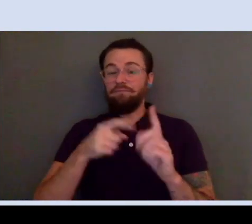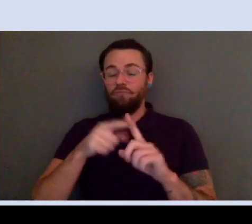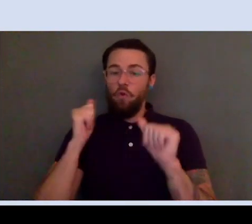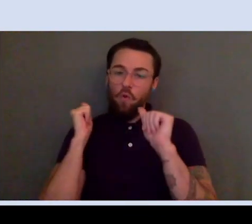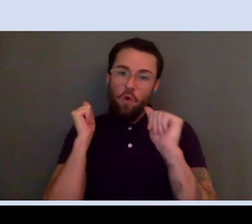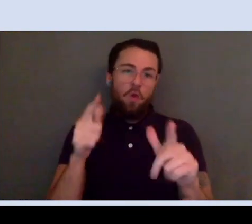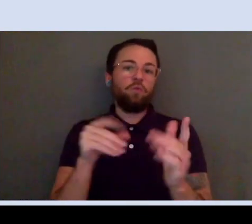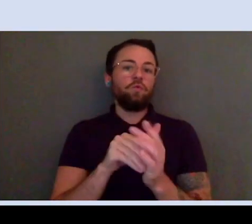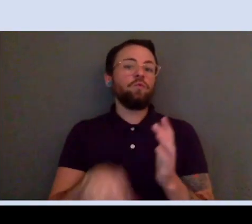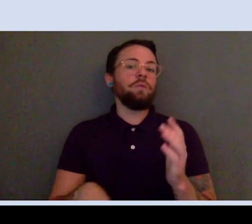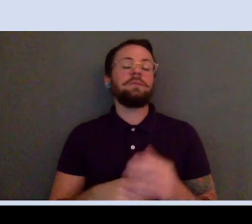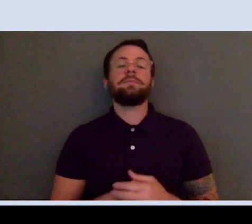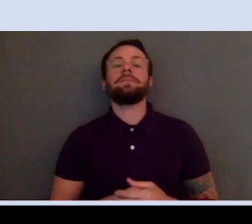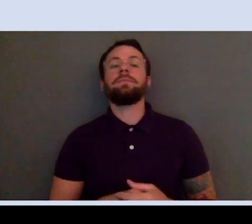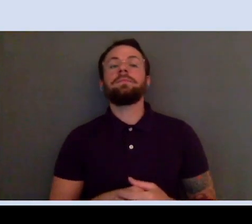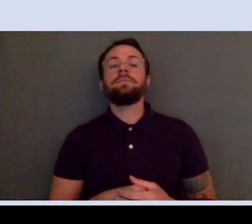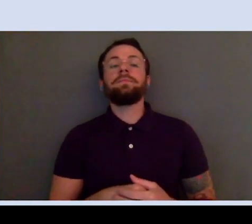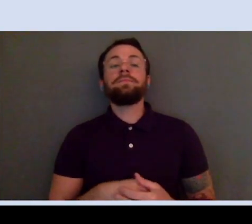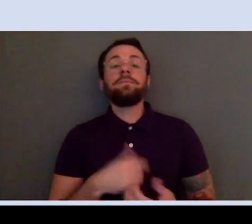Really the goal is to support all students.